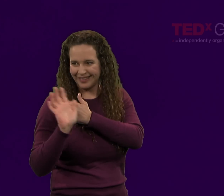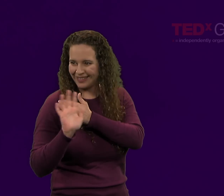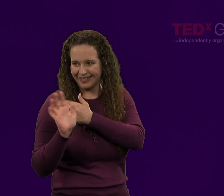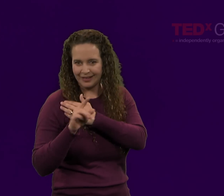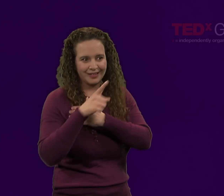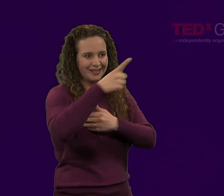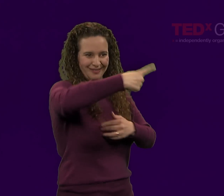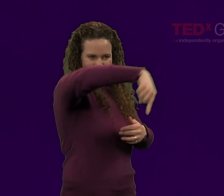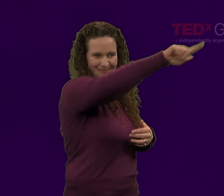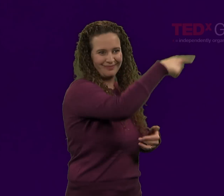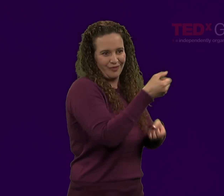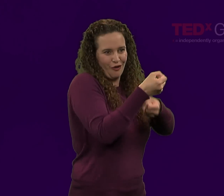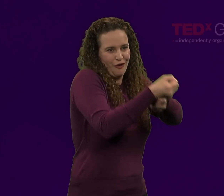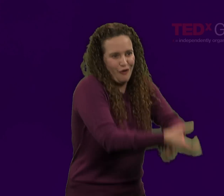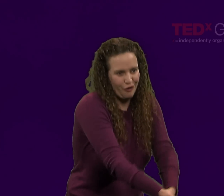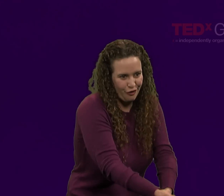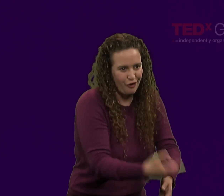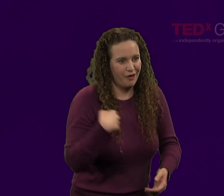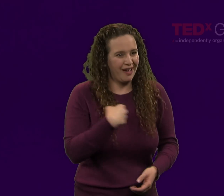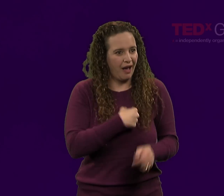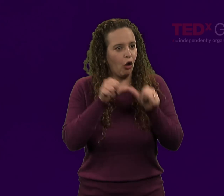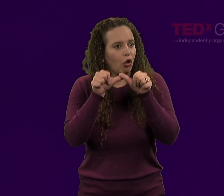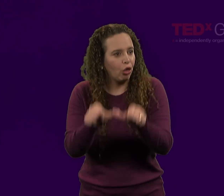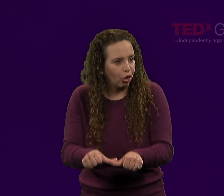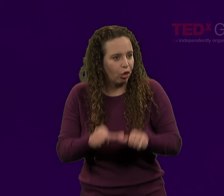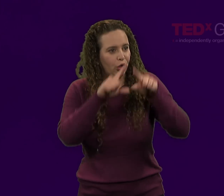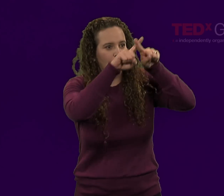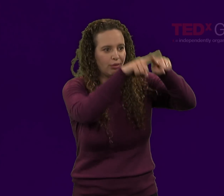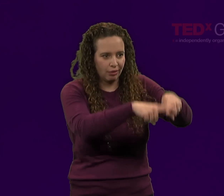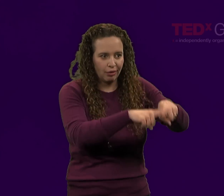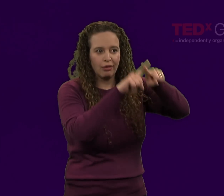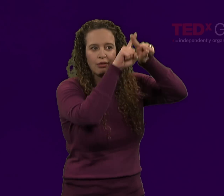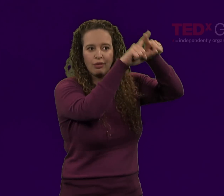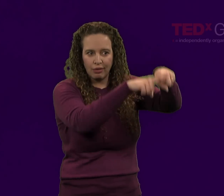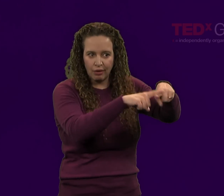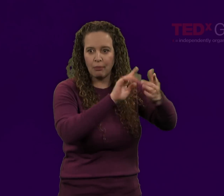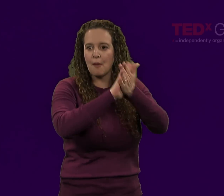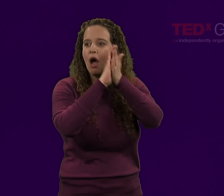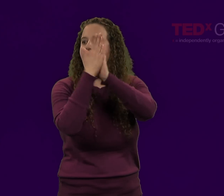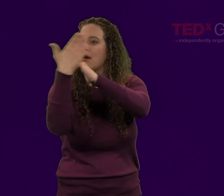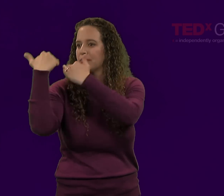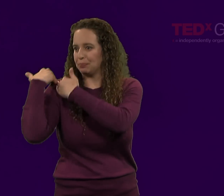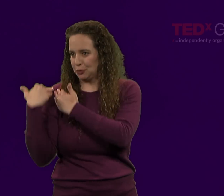better to understand that this perpetual understanding has been promulgated by the larger population,